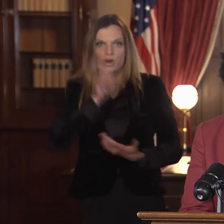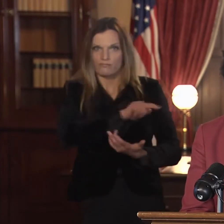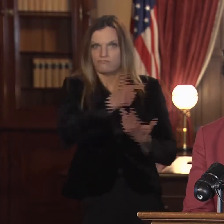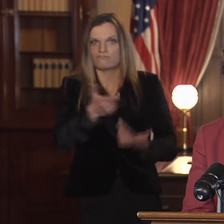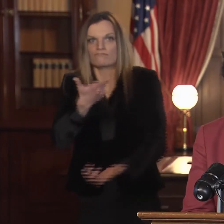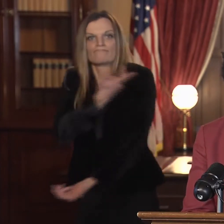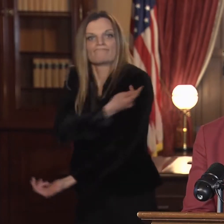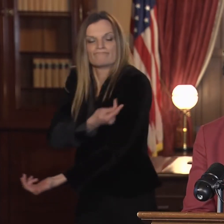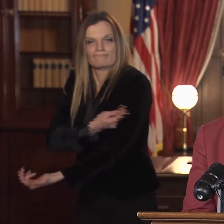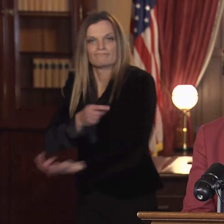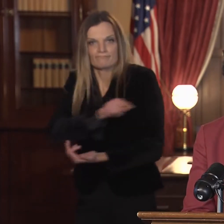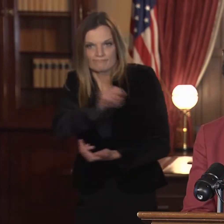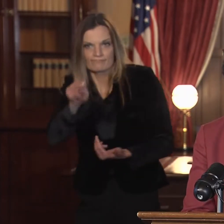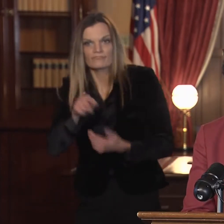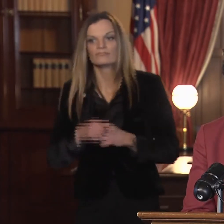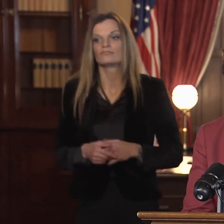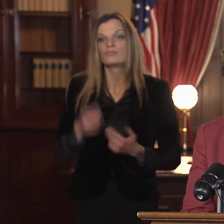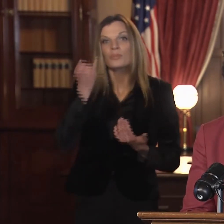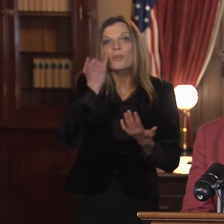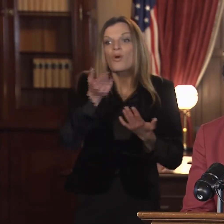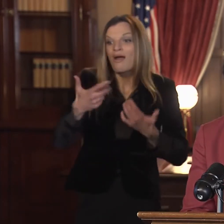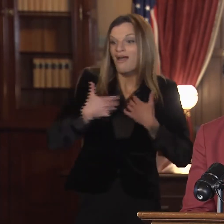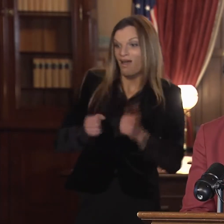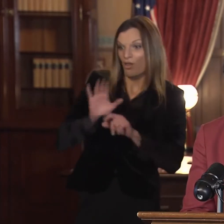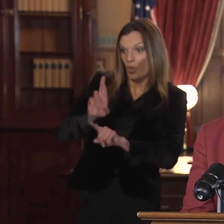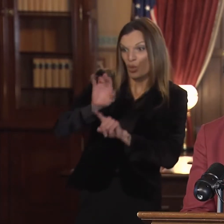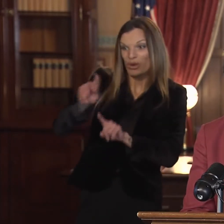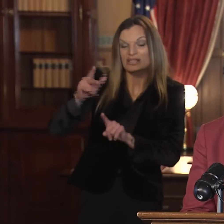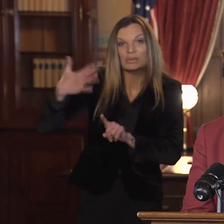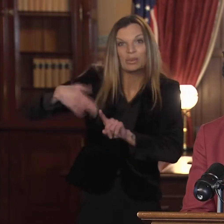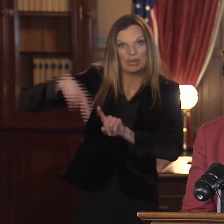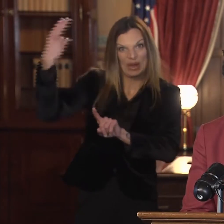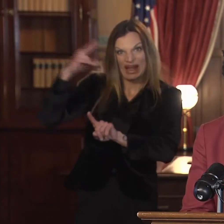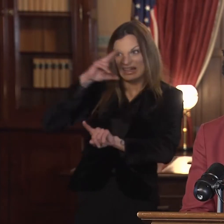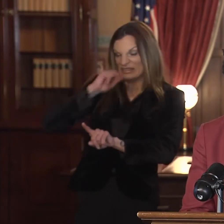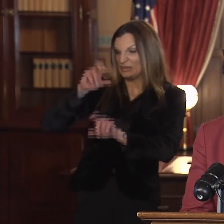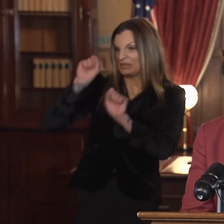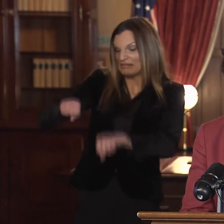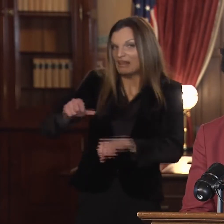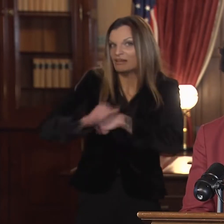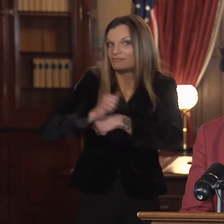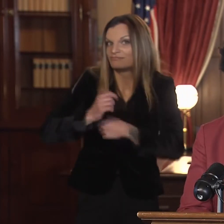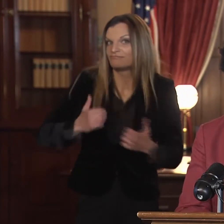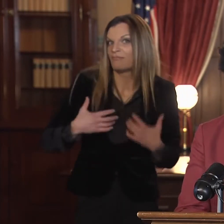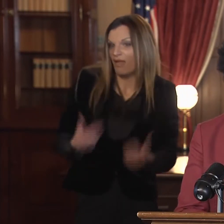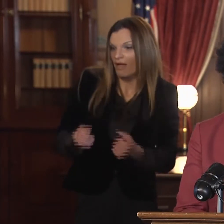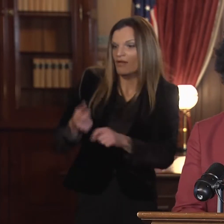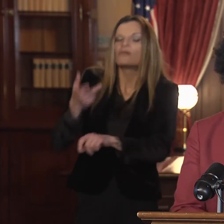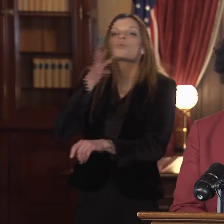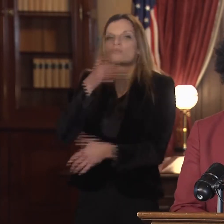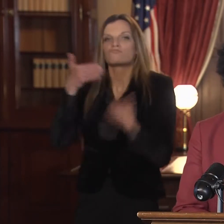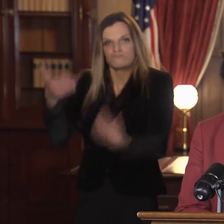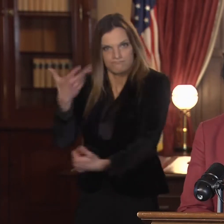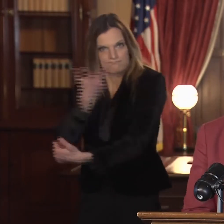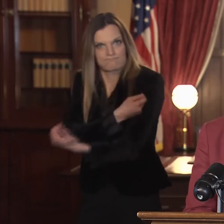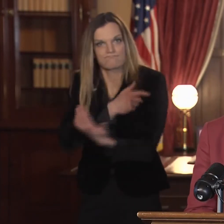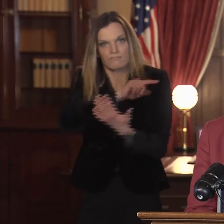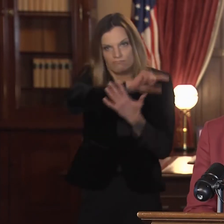START VACCINATING OTHER ESSENTIAL WORKERS AND THOSE AT HIGH RISK FOR SEVERE ILLNESS.